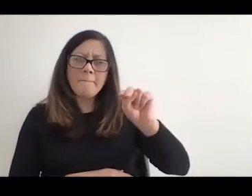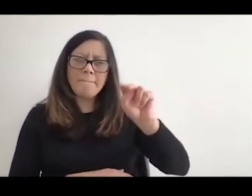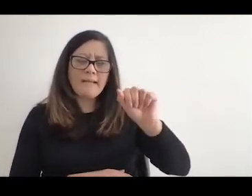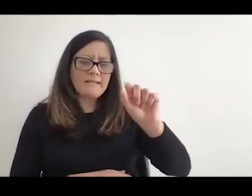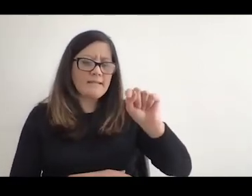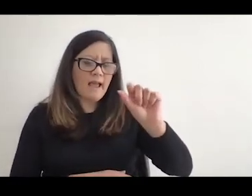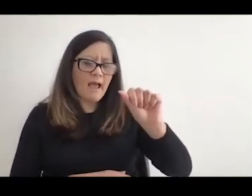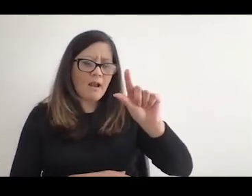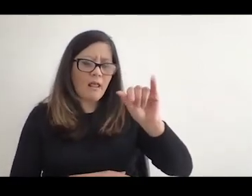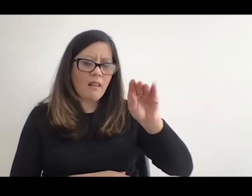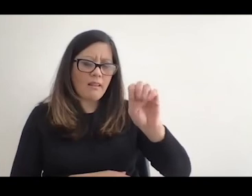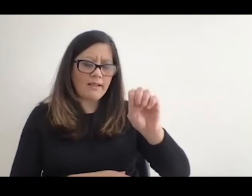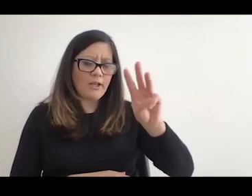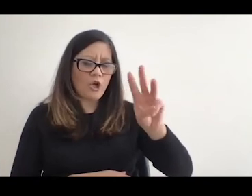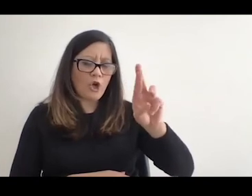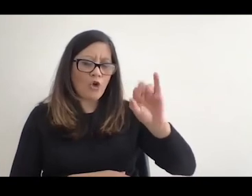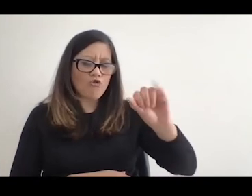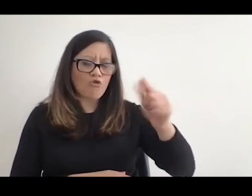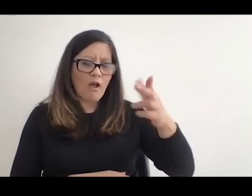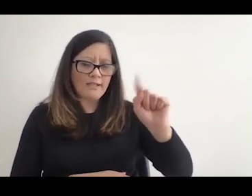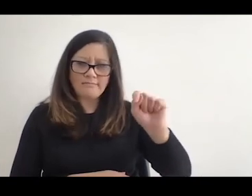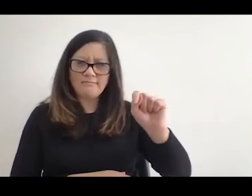beautiful exhibition. At the Kansas Museum.